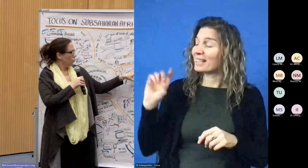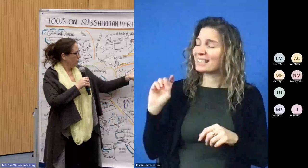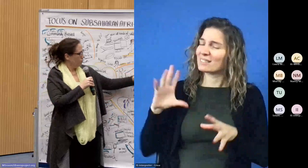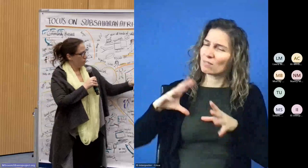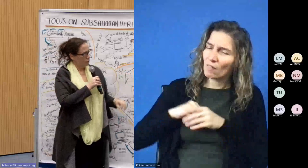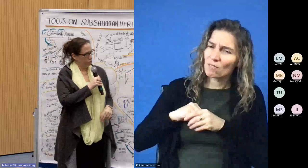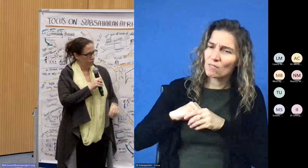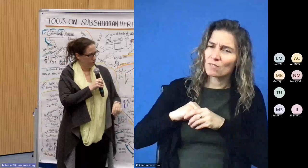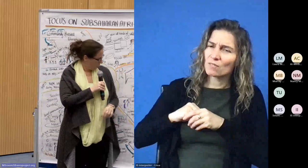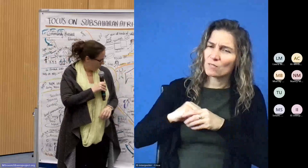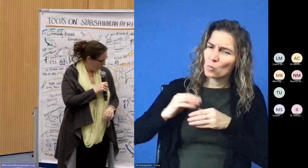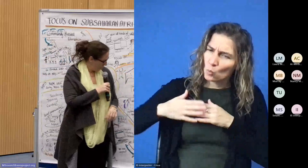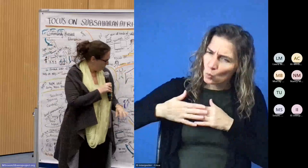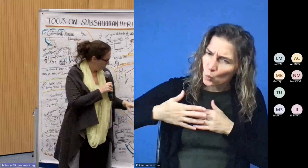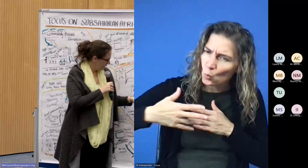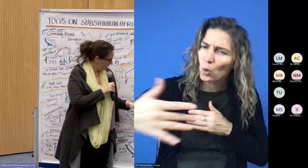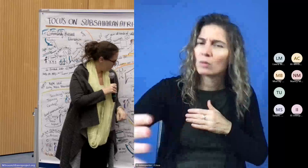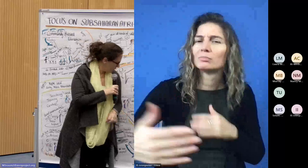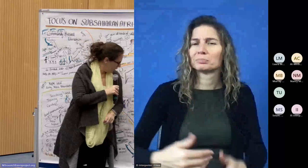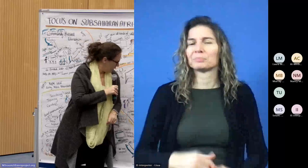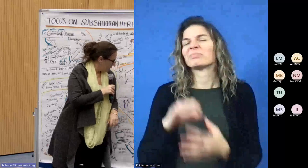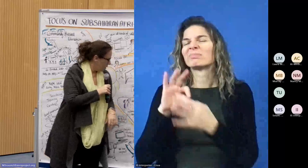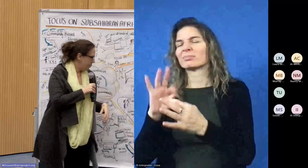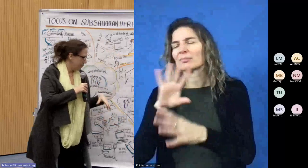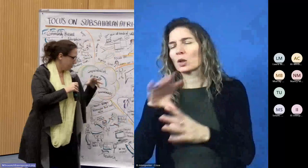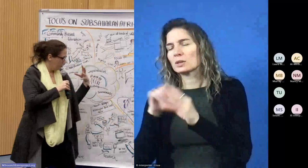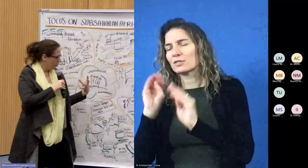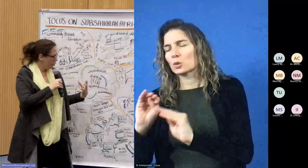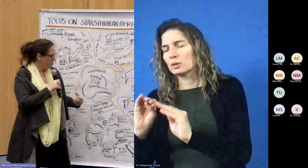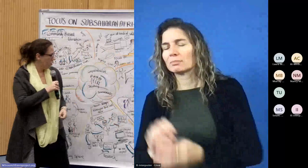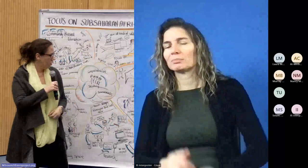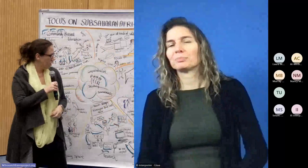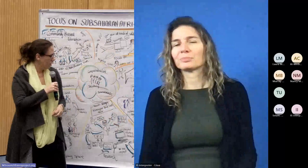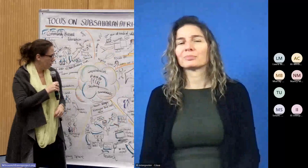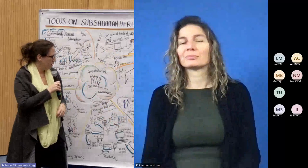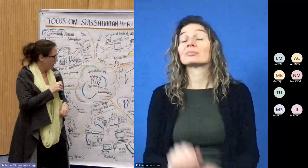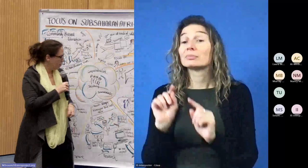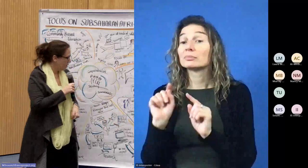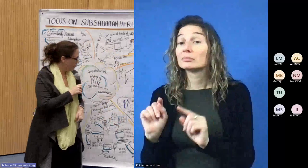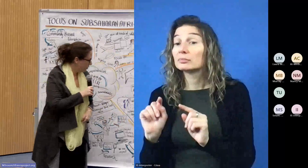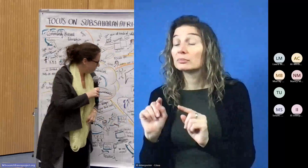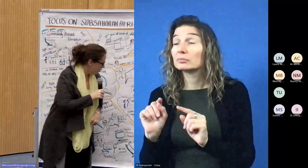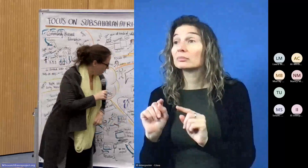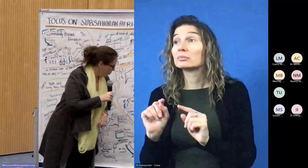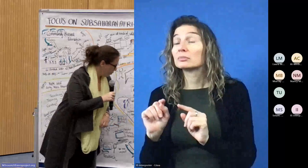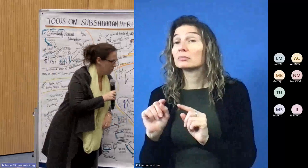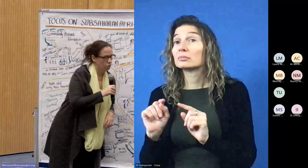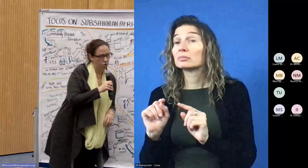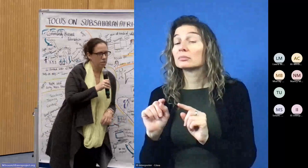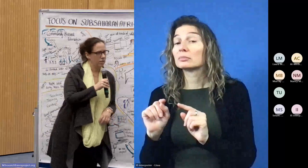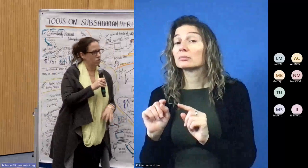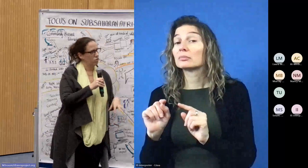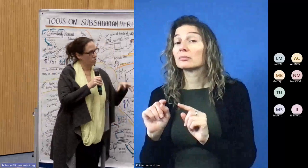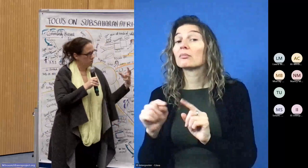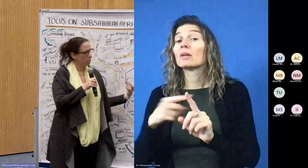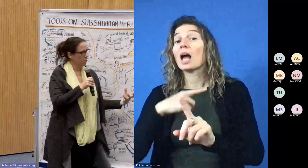talking about inclusive education. And it's focused on disabled persons or organisations,